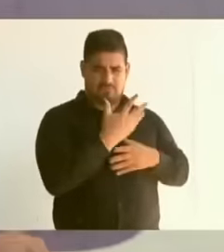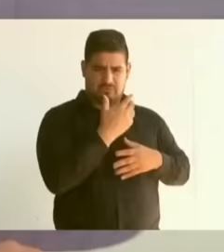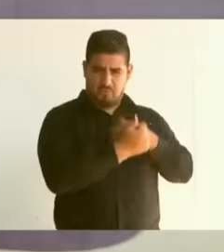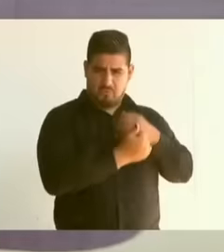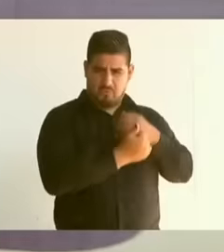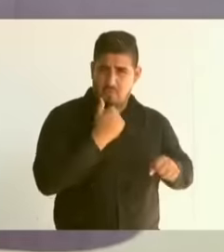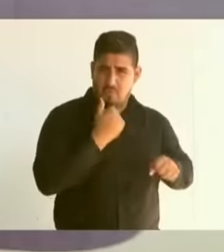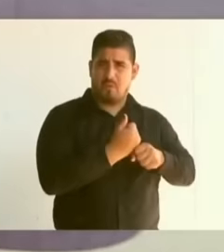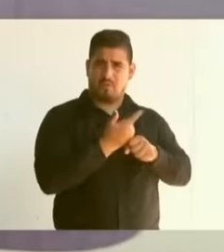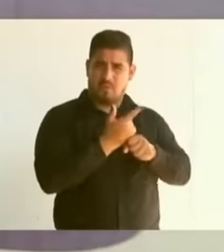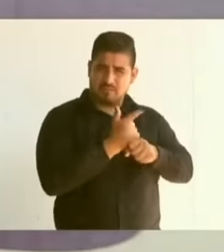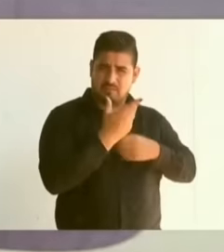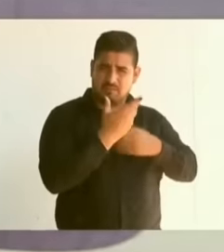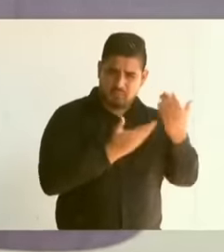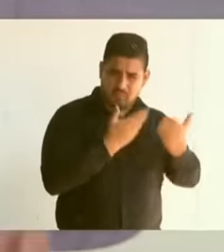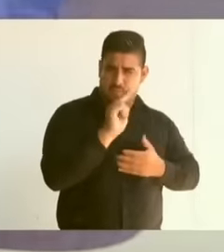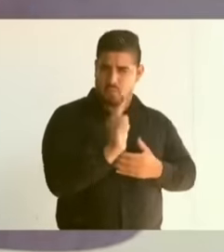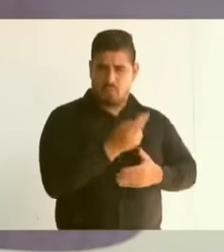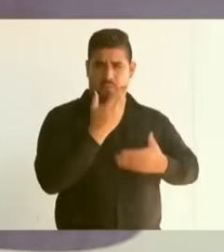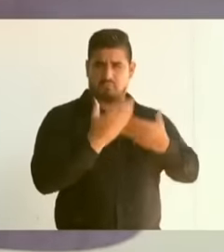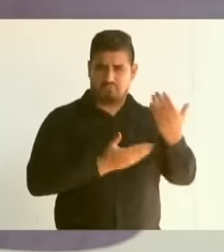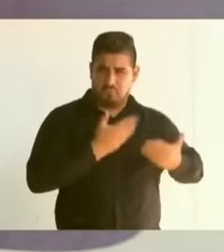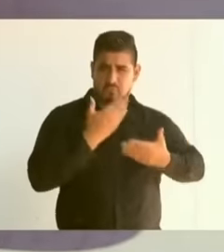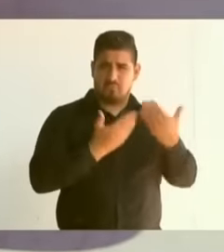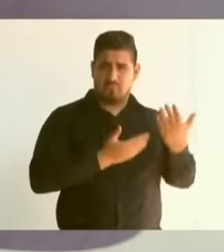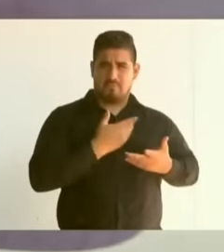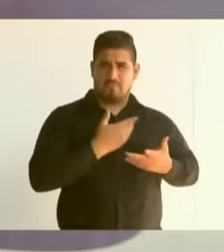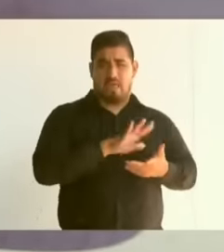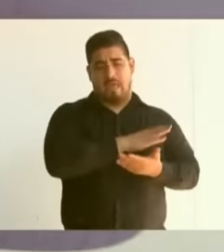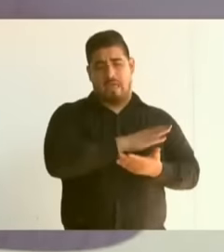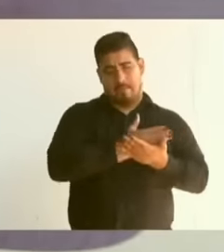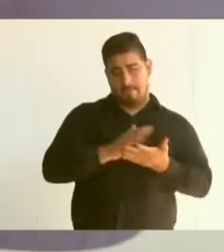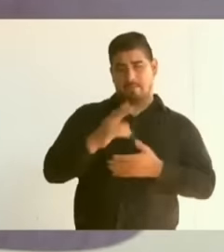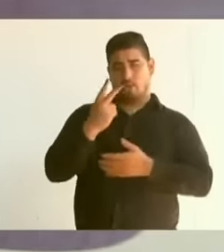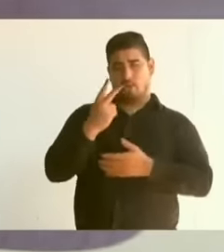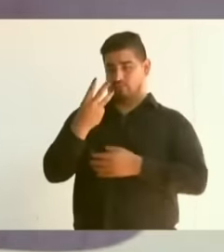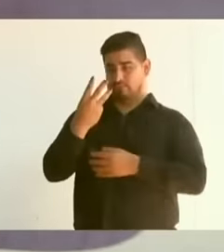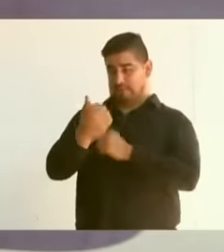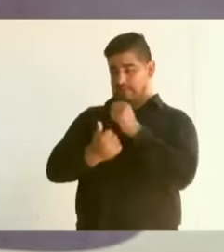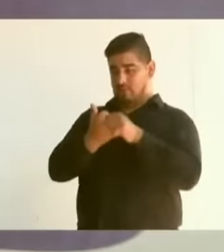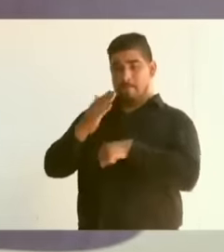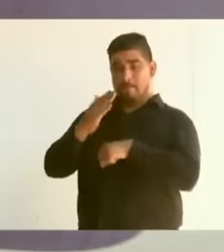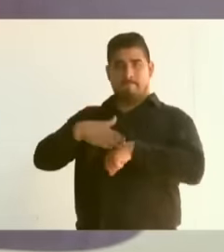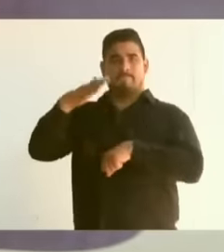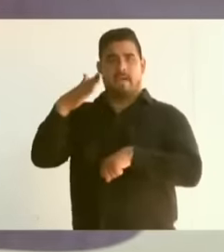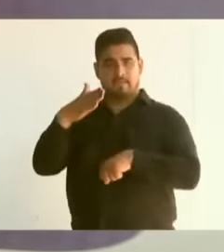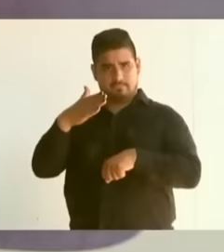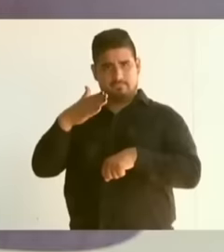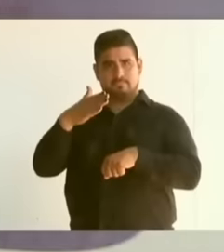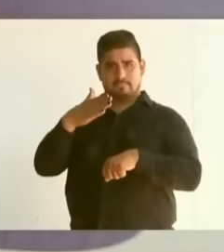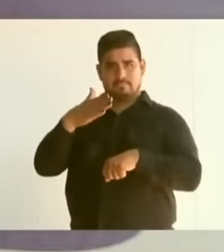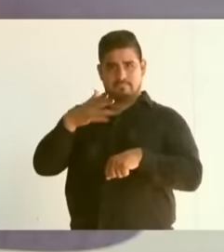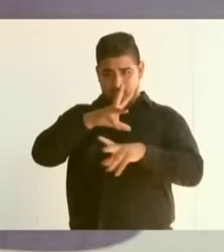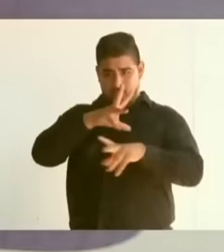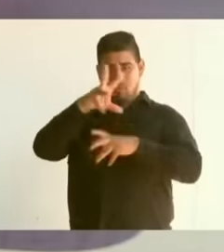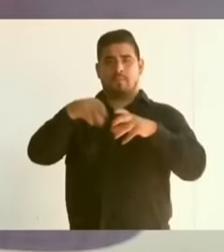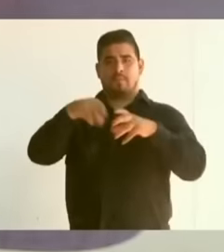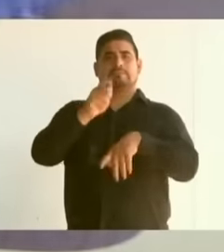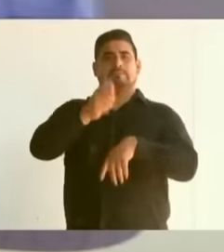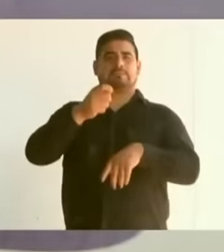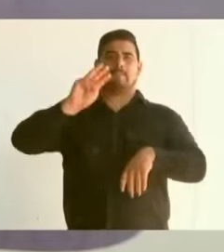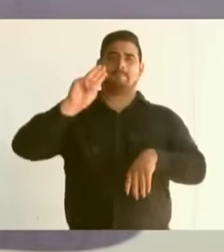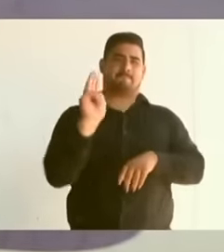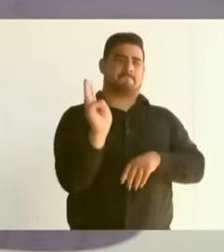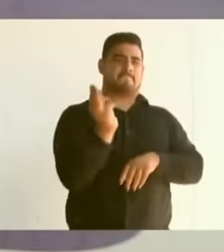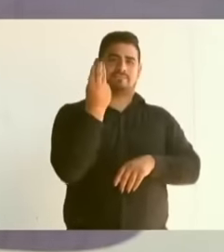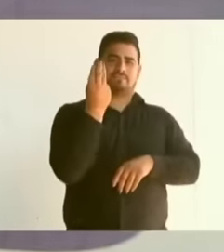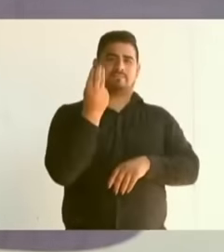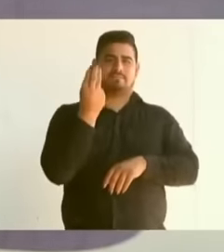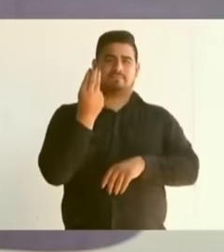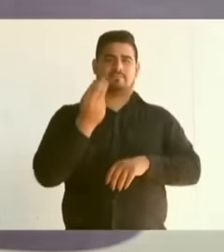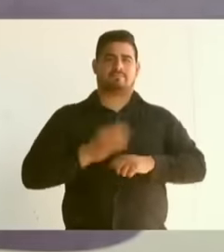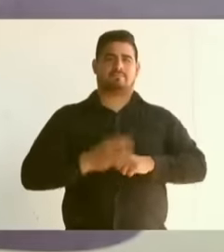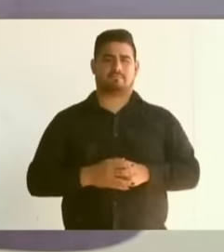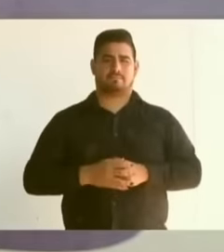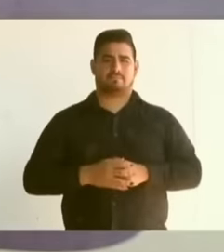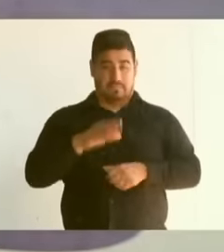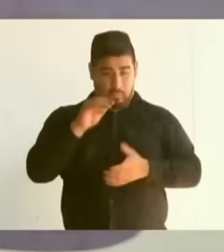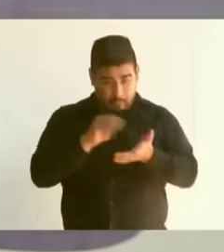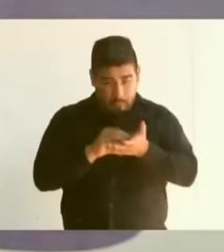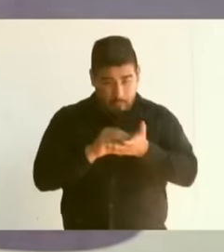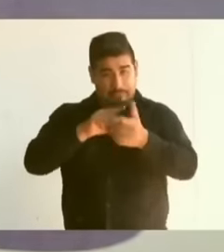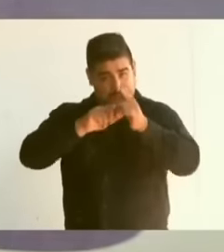bachelor's degree, they study two or three more years, it is already a master's level. And if they still study 2 TR